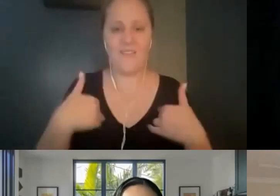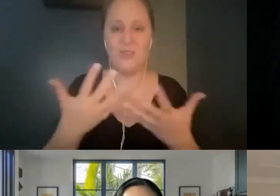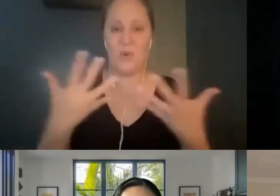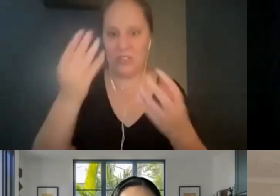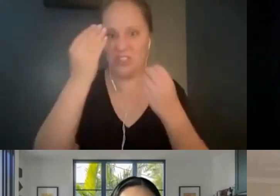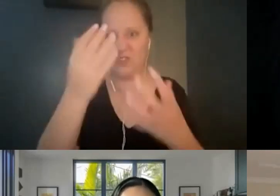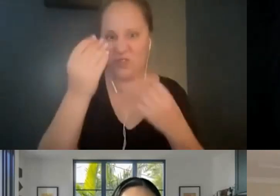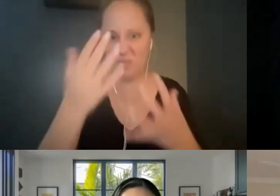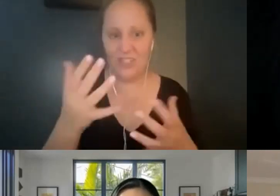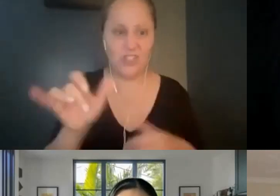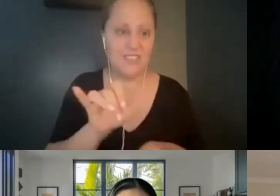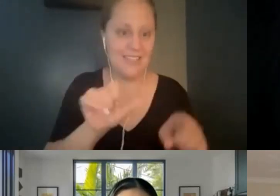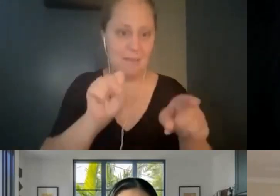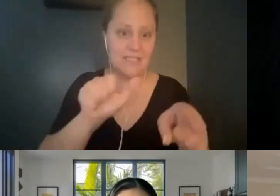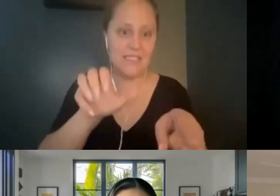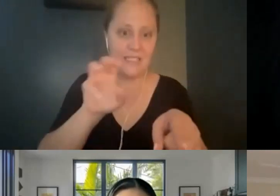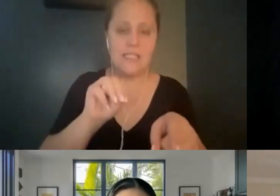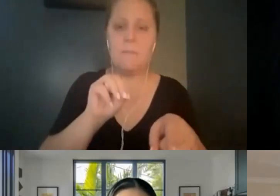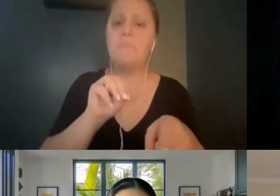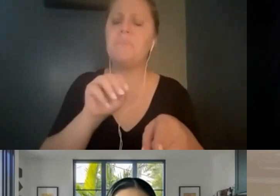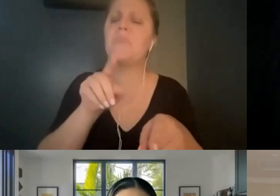could share with us like how did how did the City